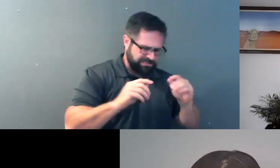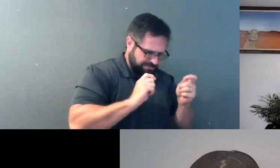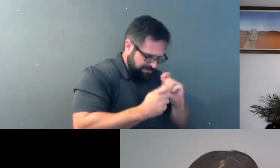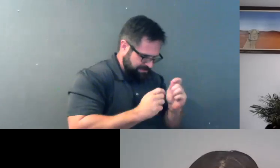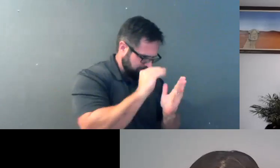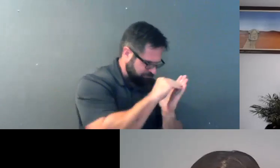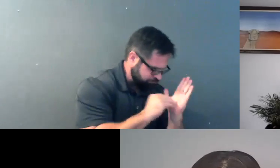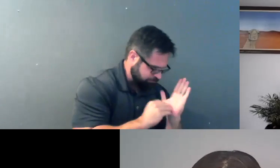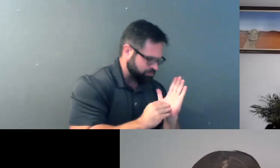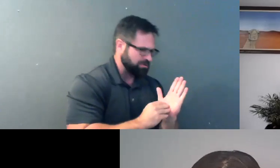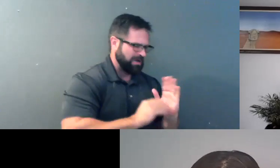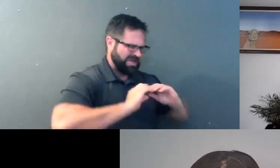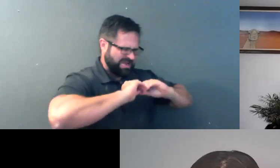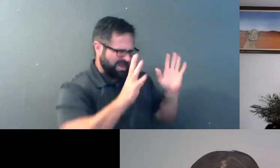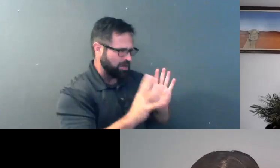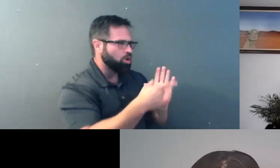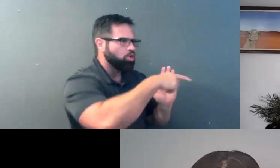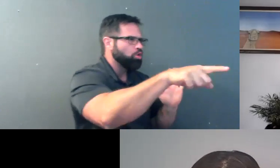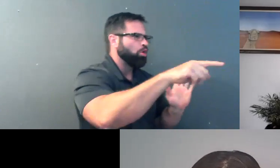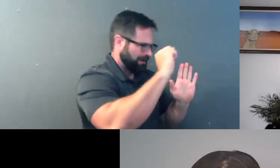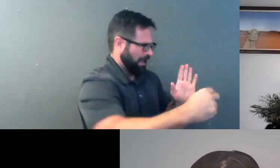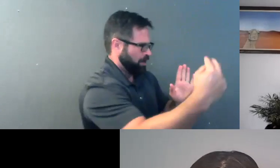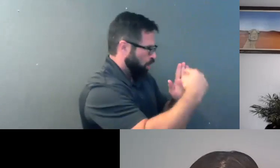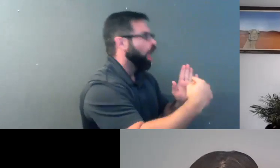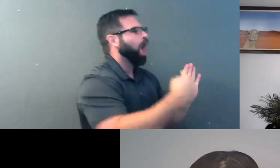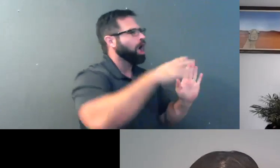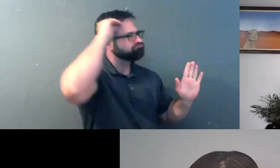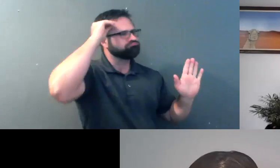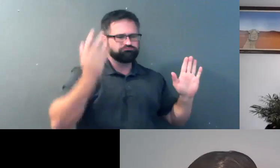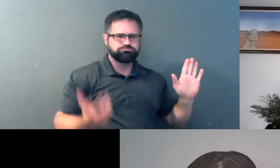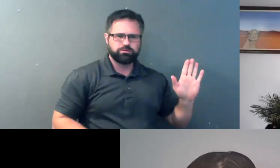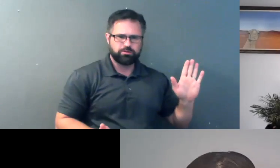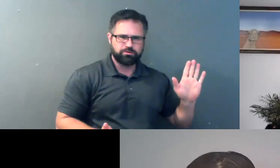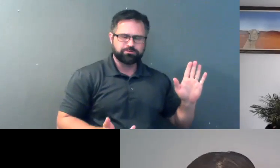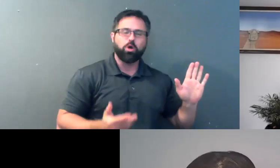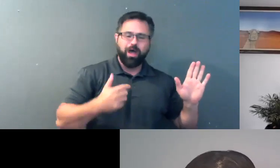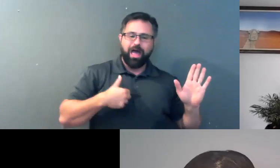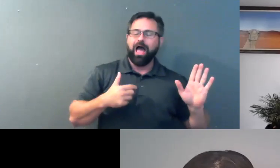operational tools that people implementing on the ground can use in the context of an emergency